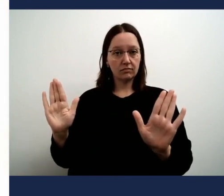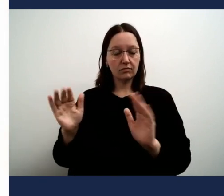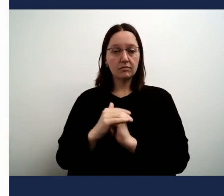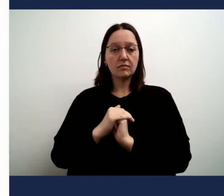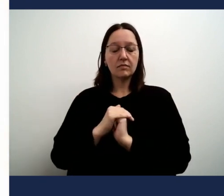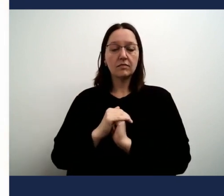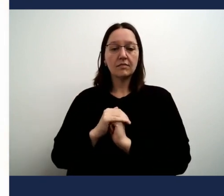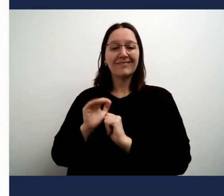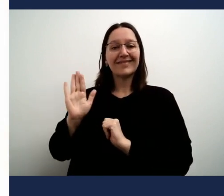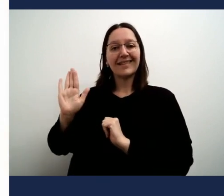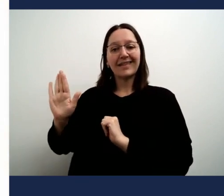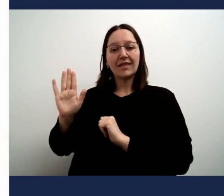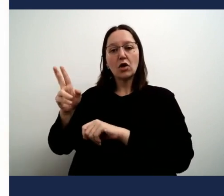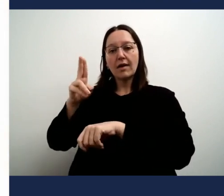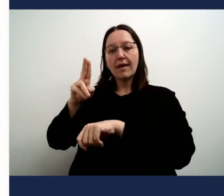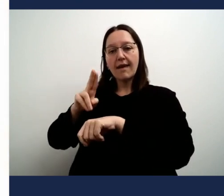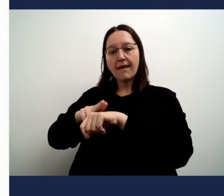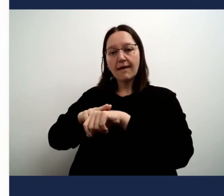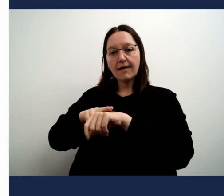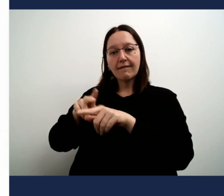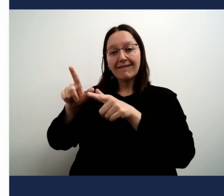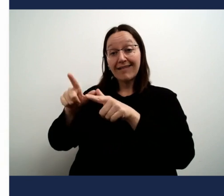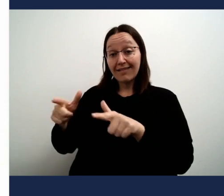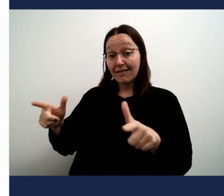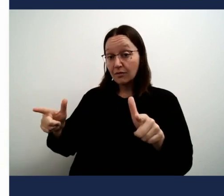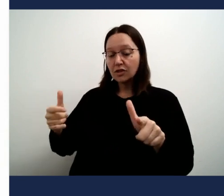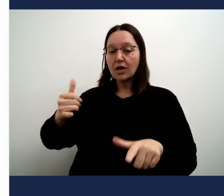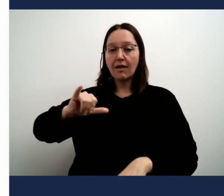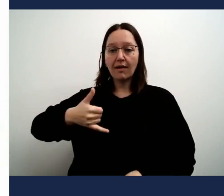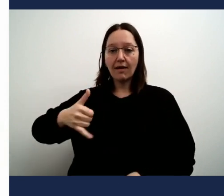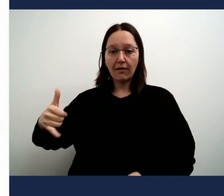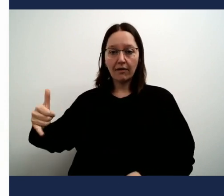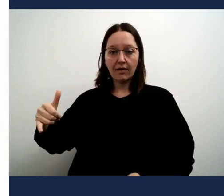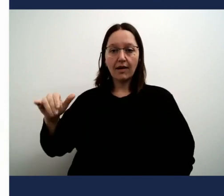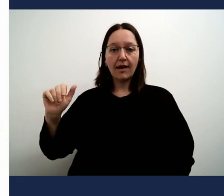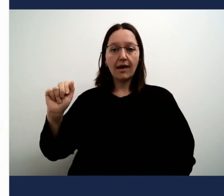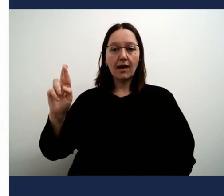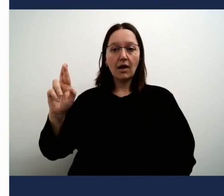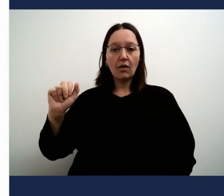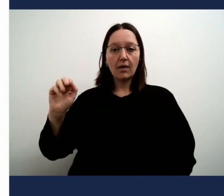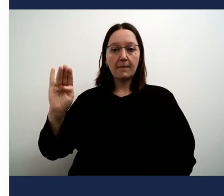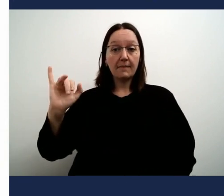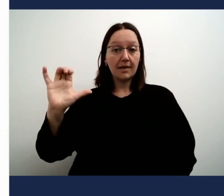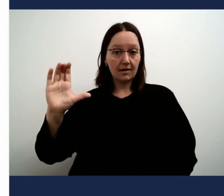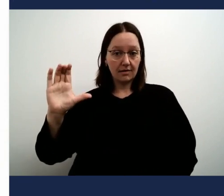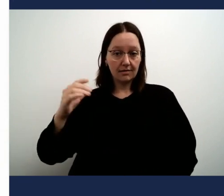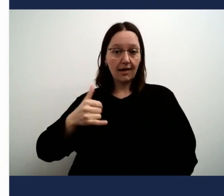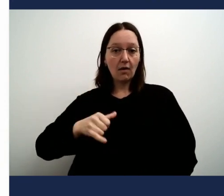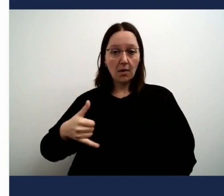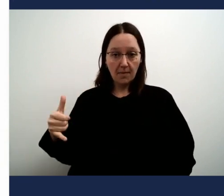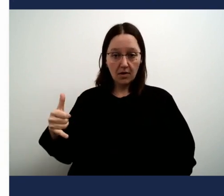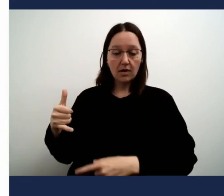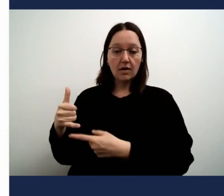Americas. This really speaks to their ethnic, linguistic and cultural diversity. And of